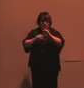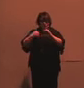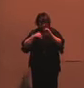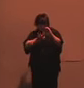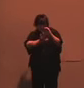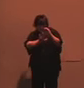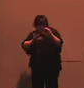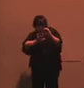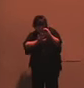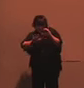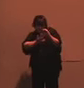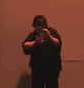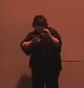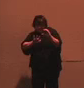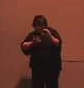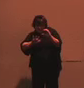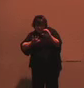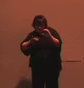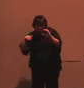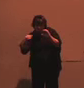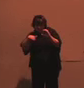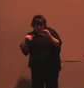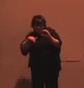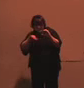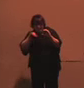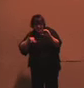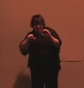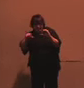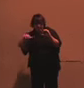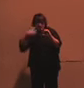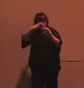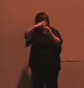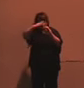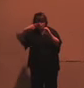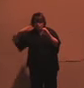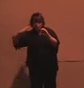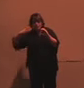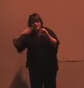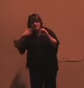Some area is covered by roof-like things and some area open.